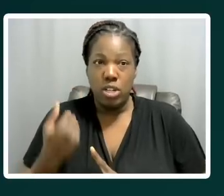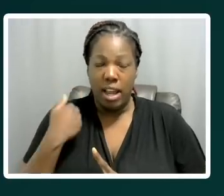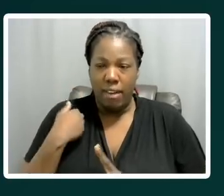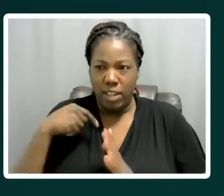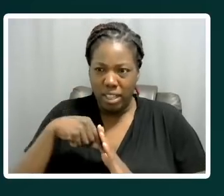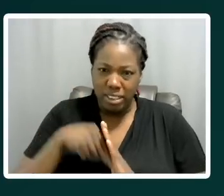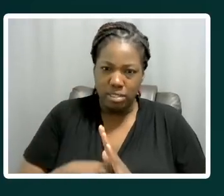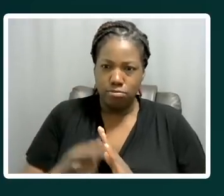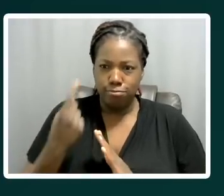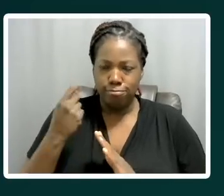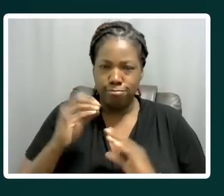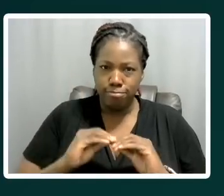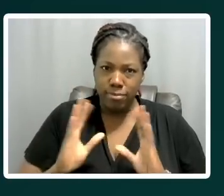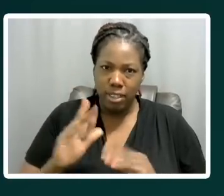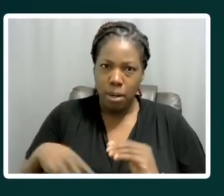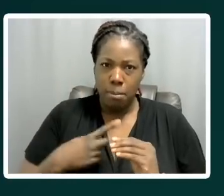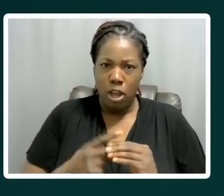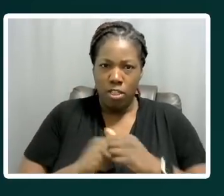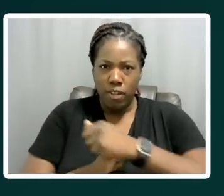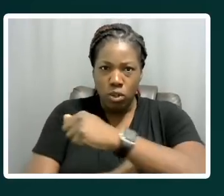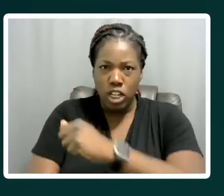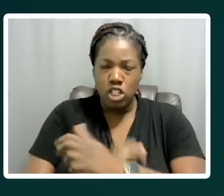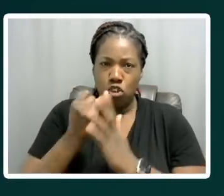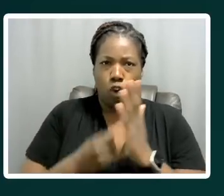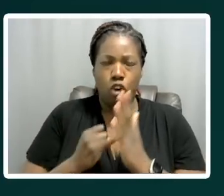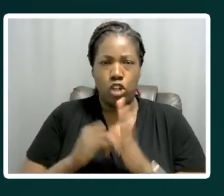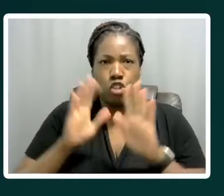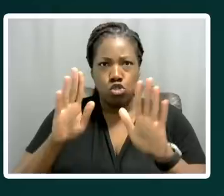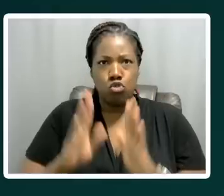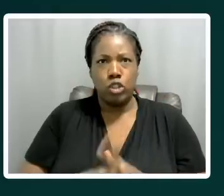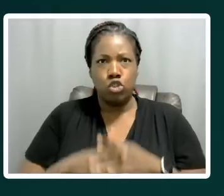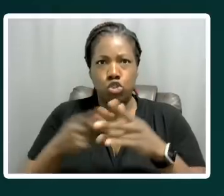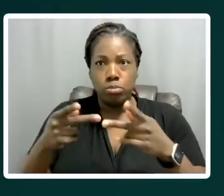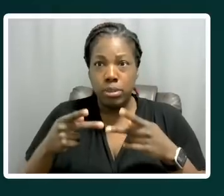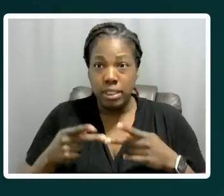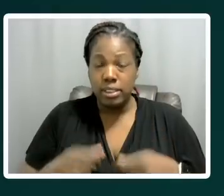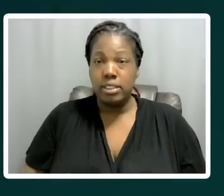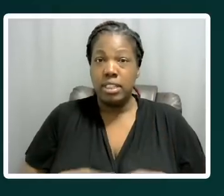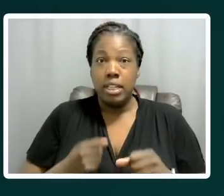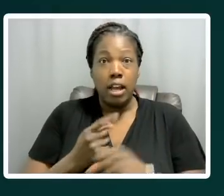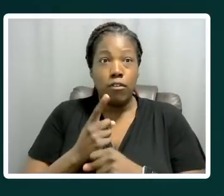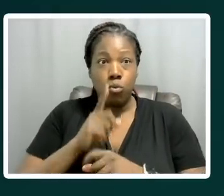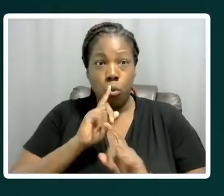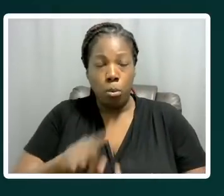fundamentals of art is a good place to start. In our annual report, I use the fundamentals of shape